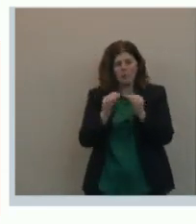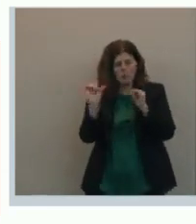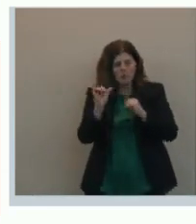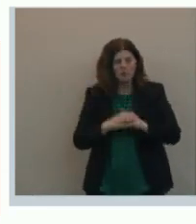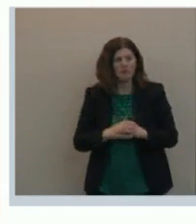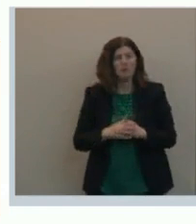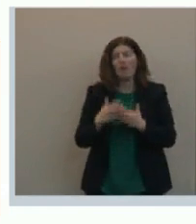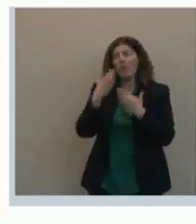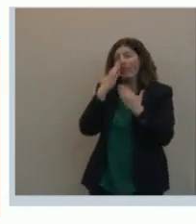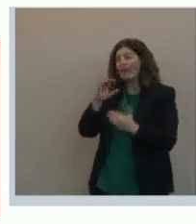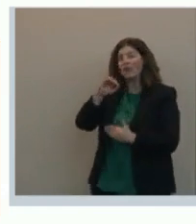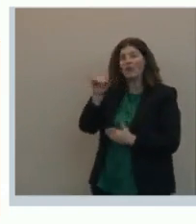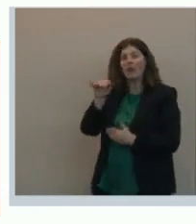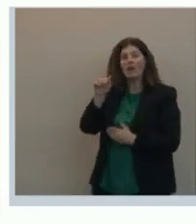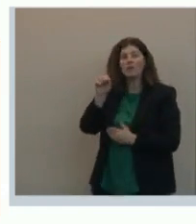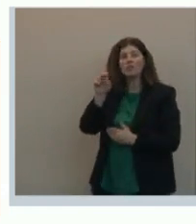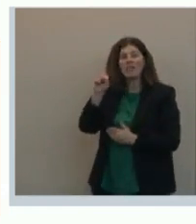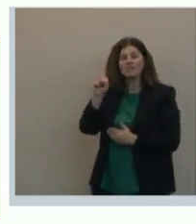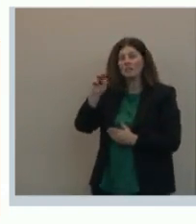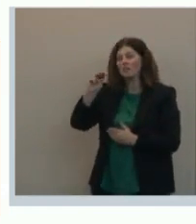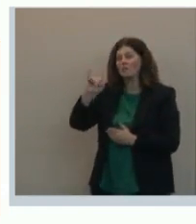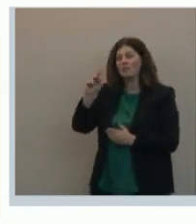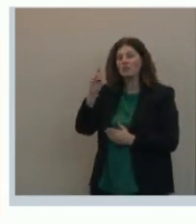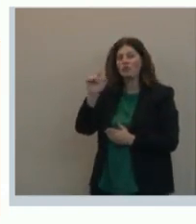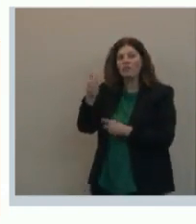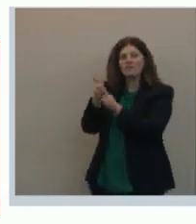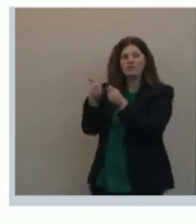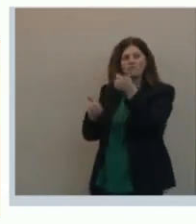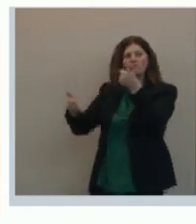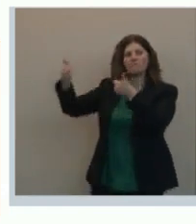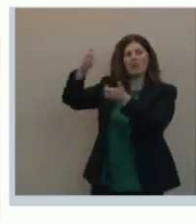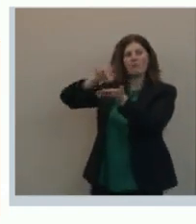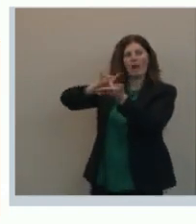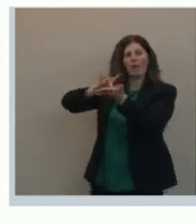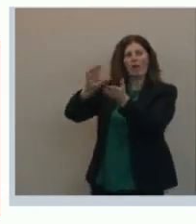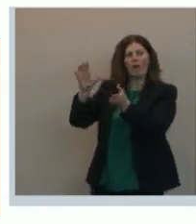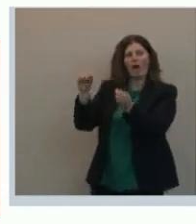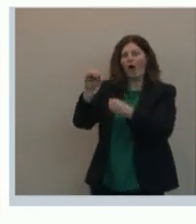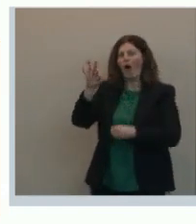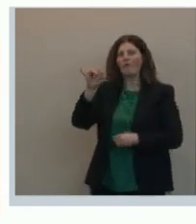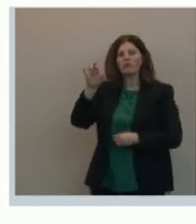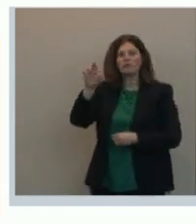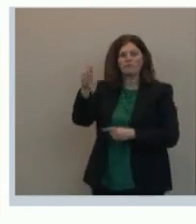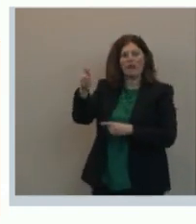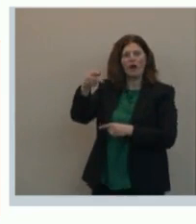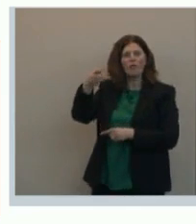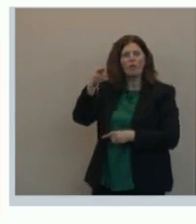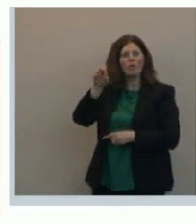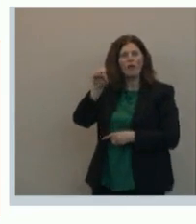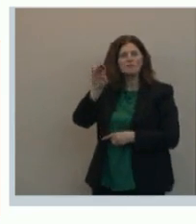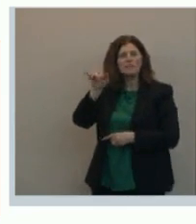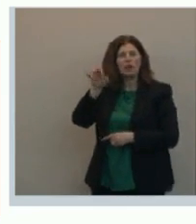OTHER DAY. I ALSO WANTED TO UPDATE PEOPLE, WHILE WE ARE LOOKING AT THIS MODEL, A SLIDE OF WHAT WE HAVE DONE DIFFERENTLY.